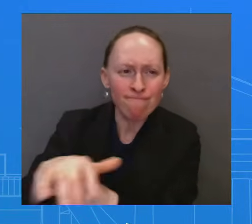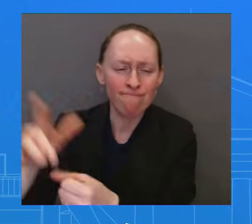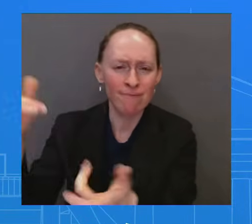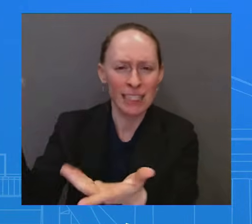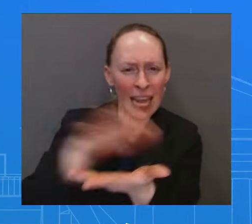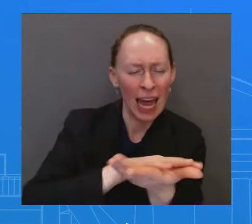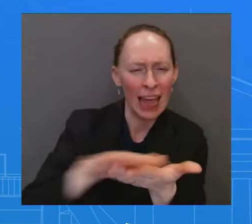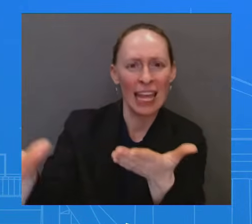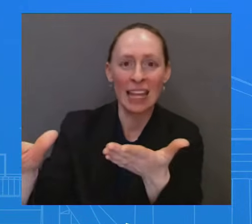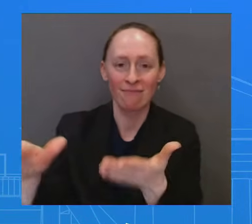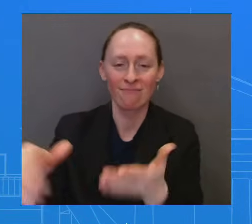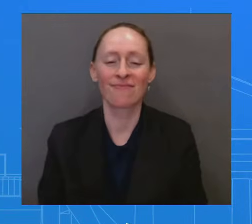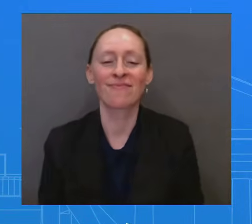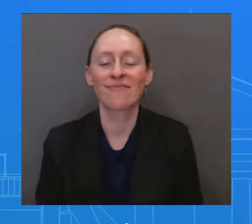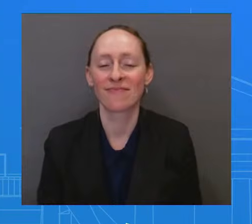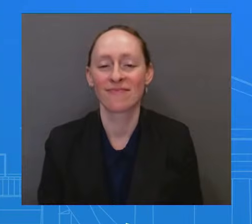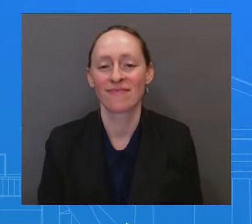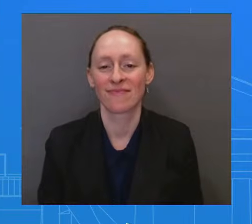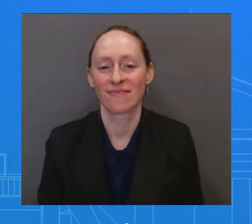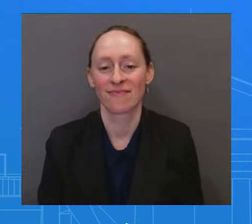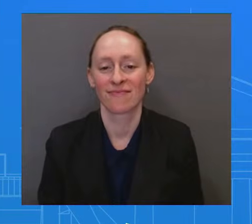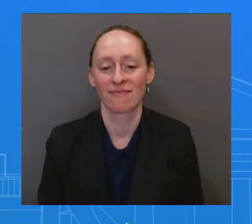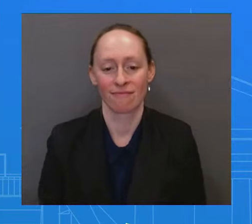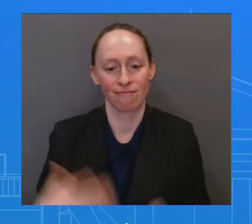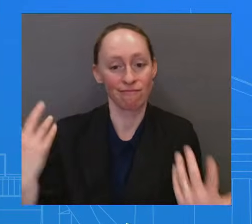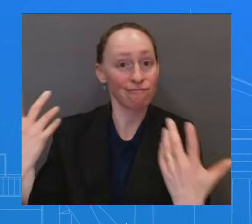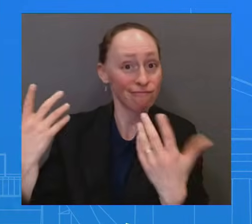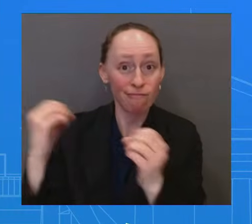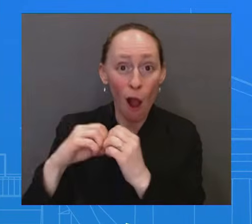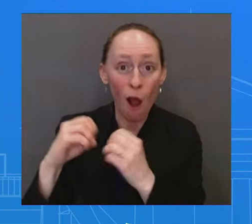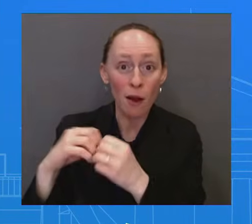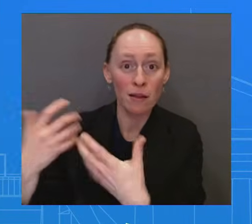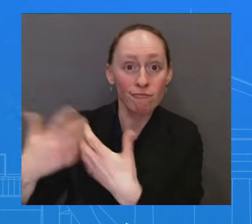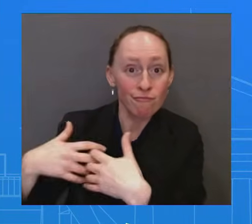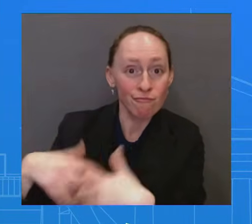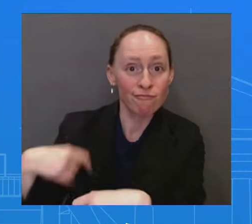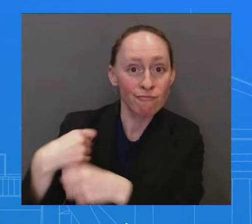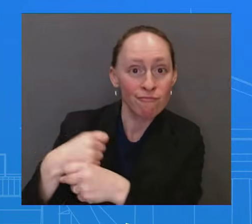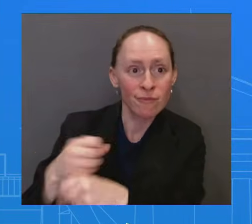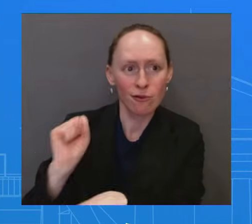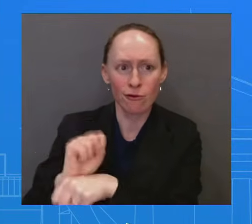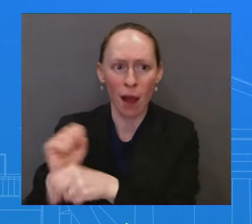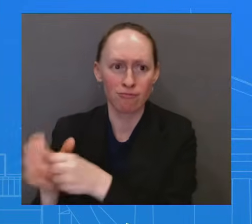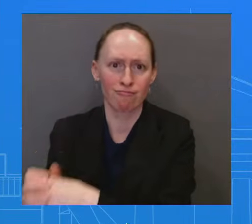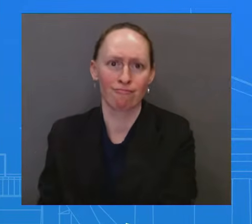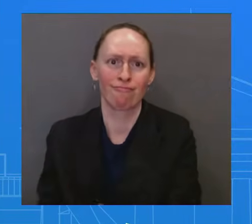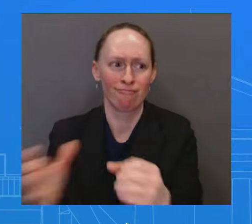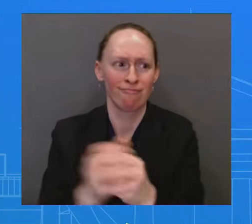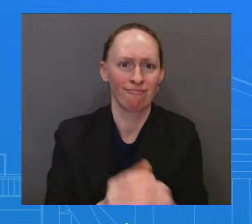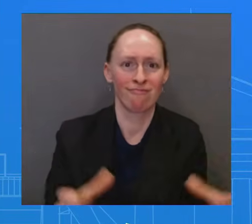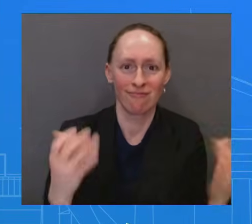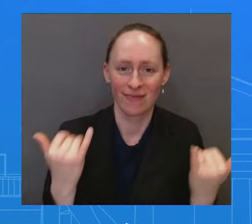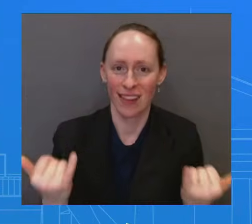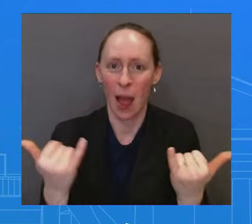with over $600 billion in private sector investments since the President took office. President Biden and Vice President Harris